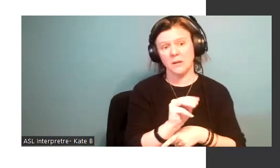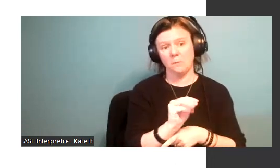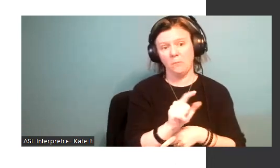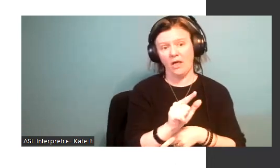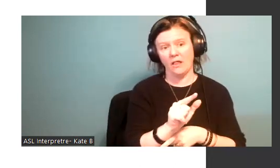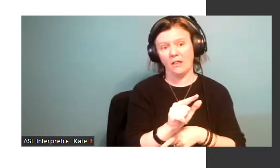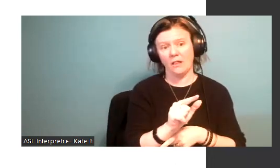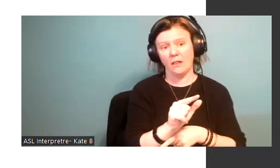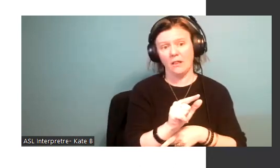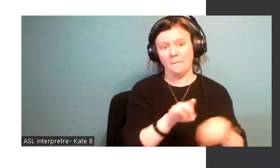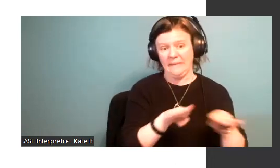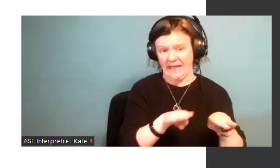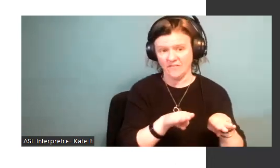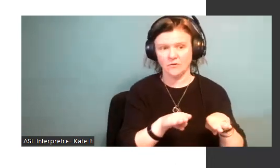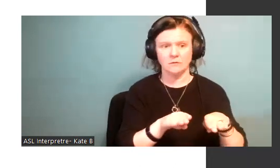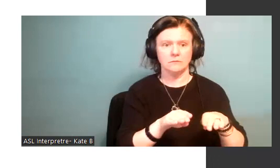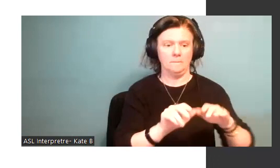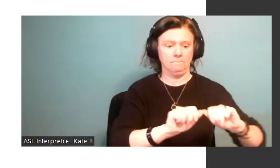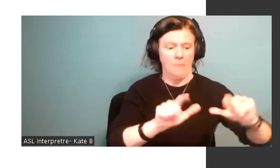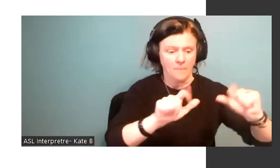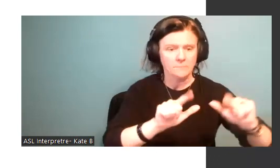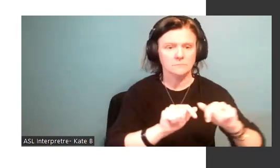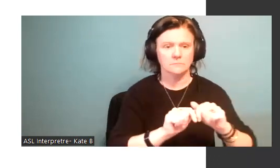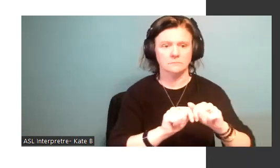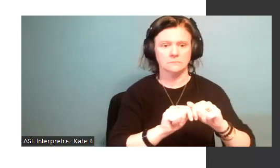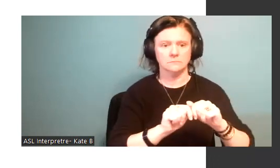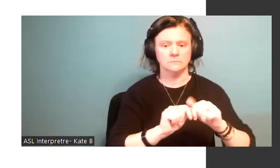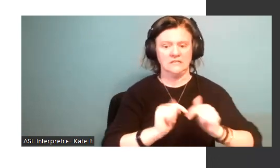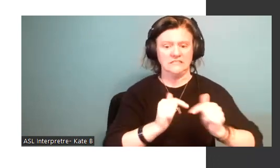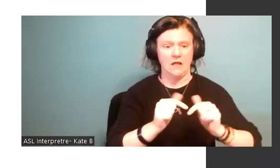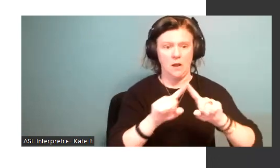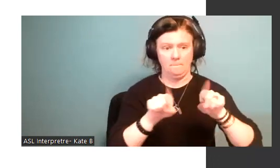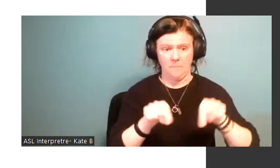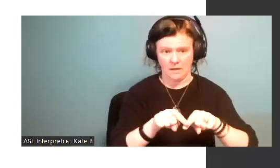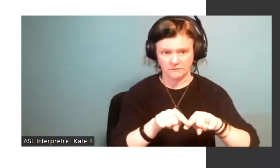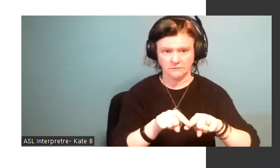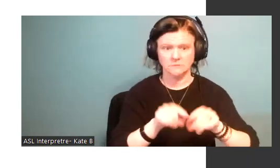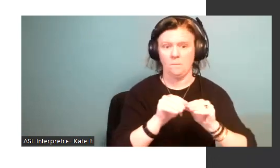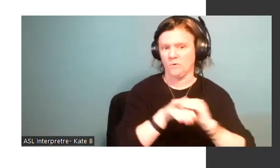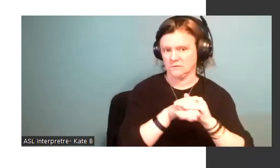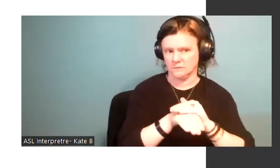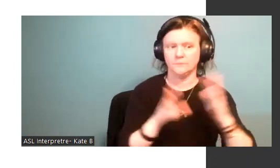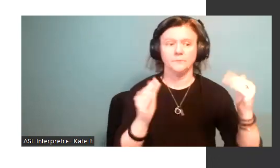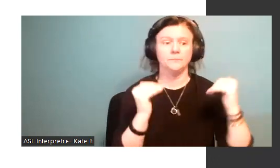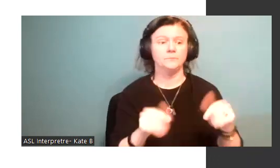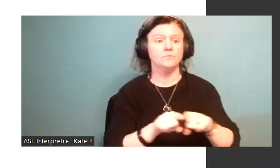or dynamically updating content. It can help determine the behaviors of HTML content,